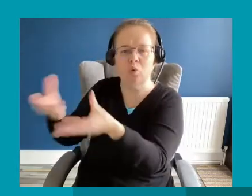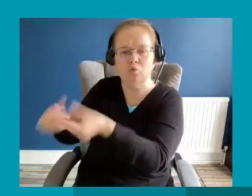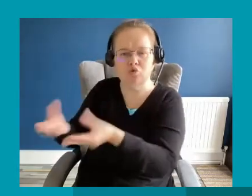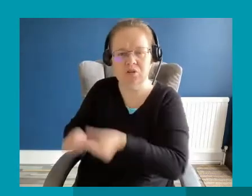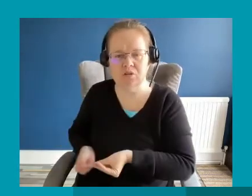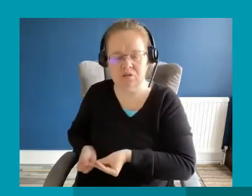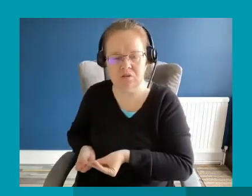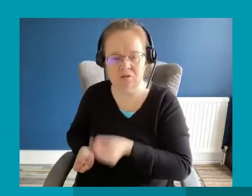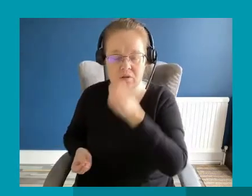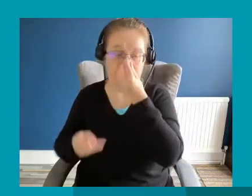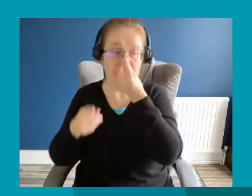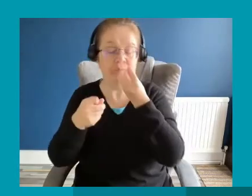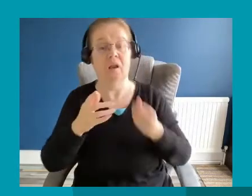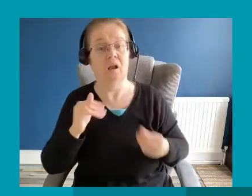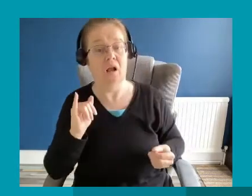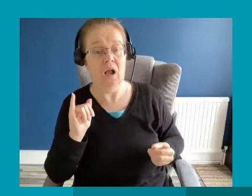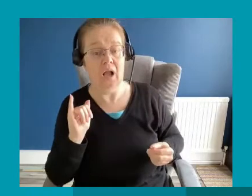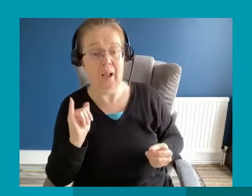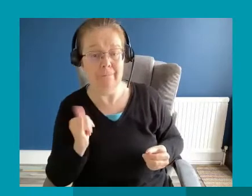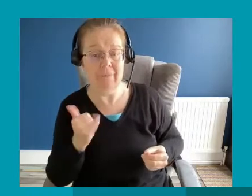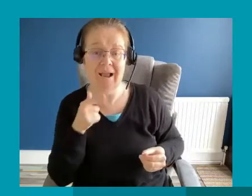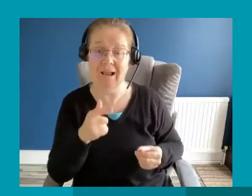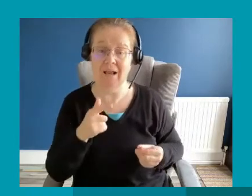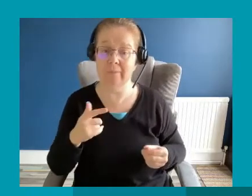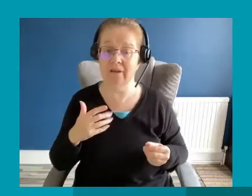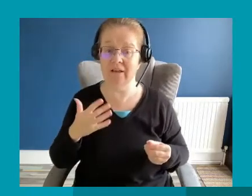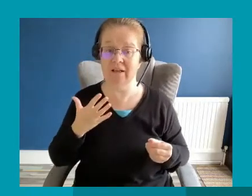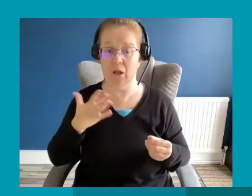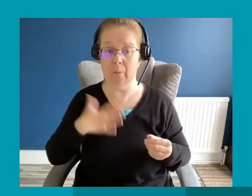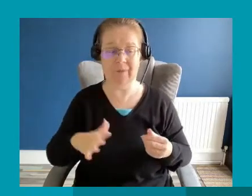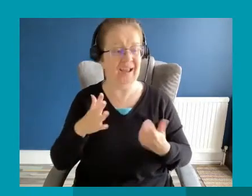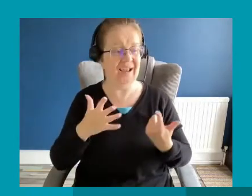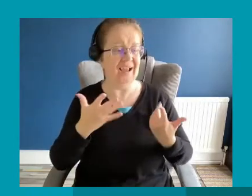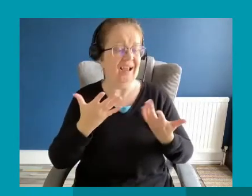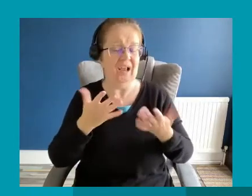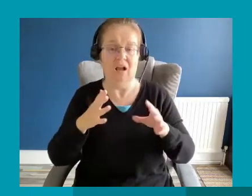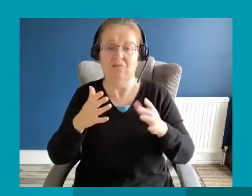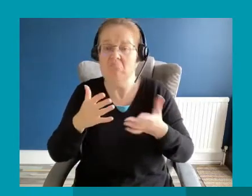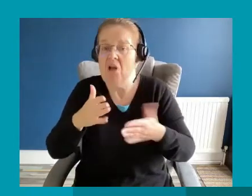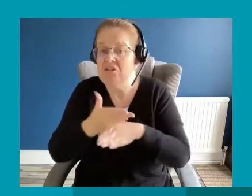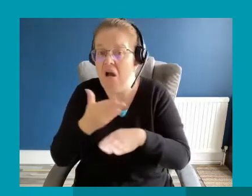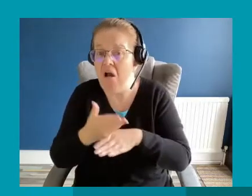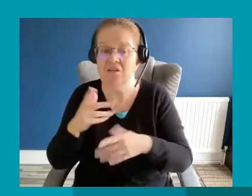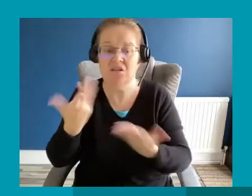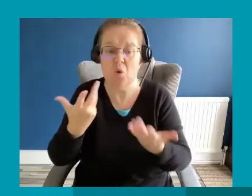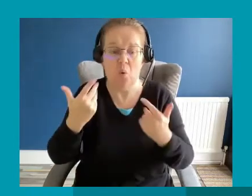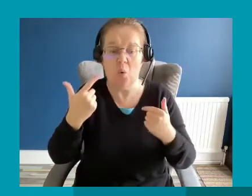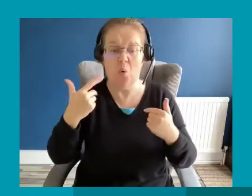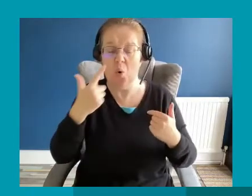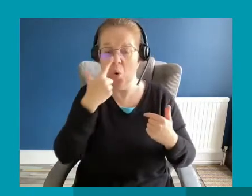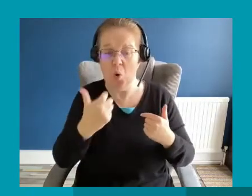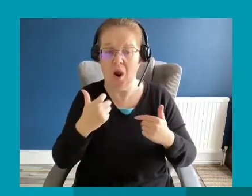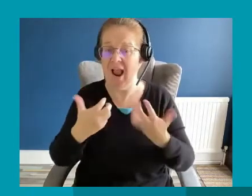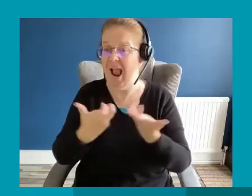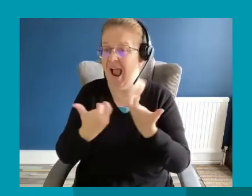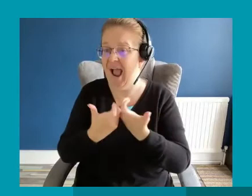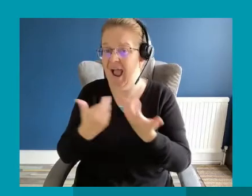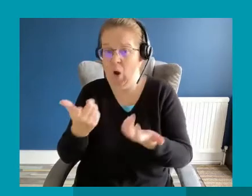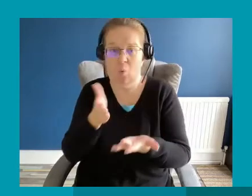You might want to address how you plan to accomplish tasks required for the job. You can do this right in the